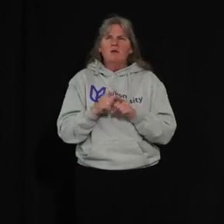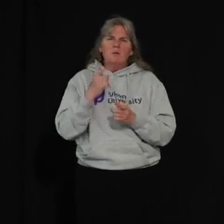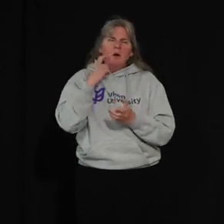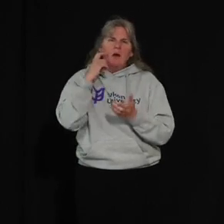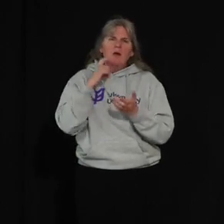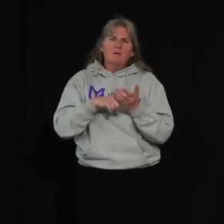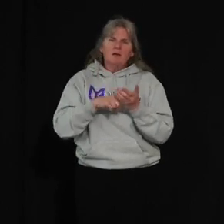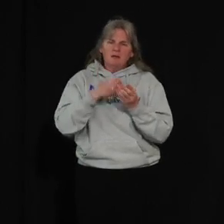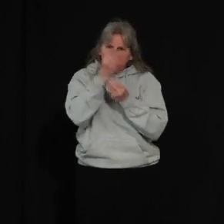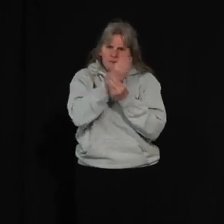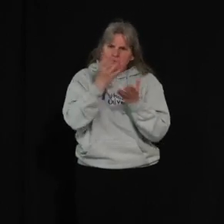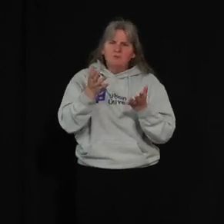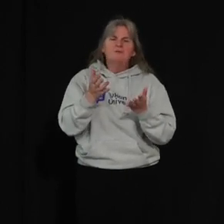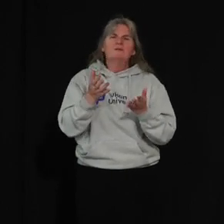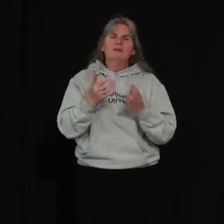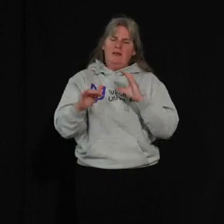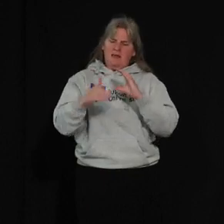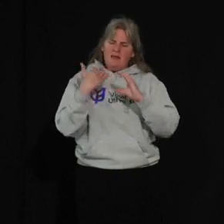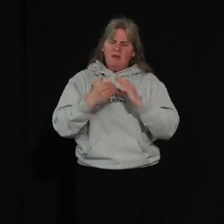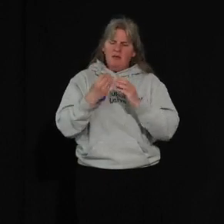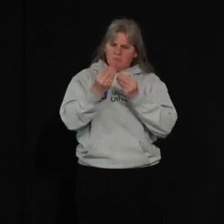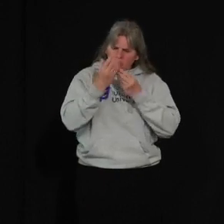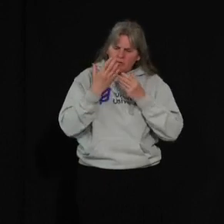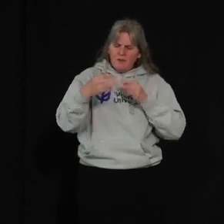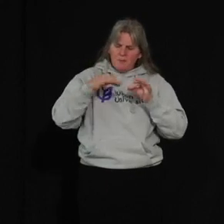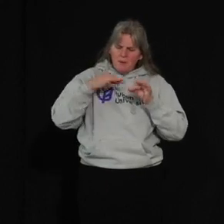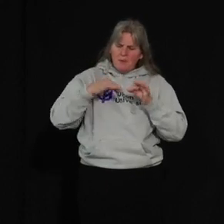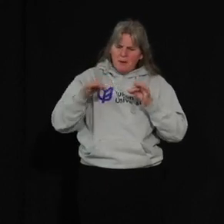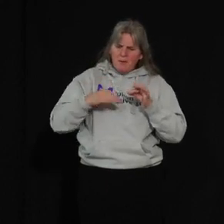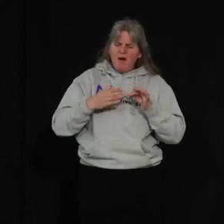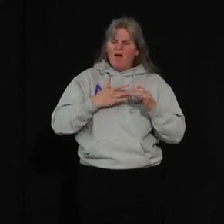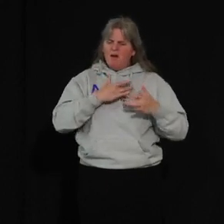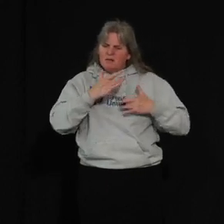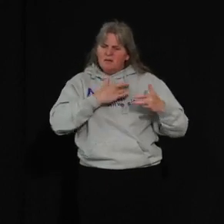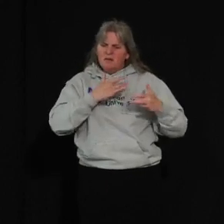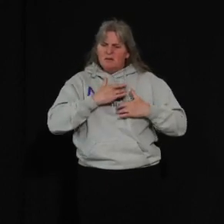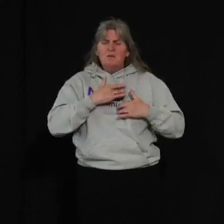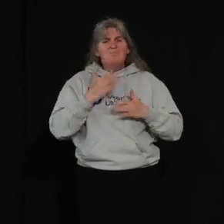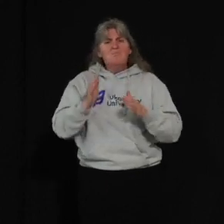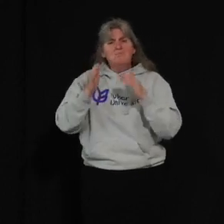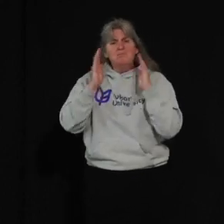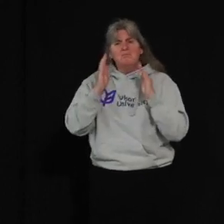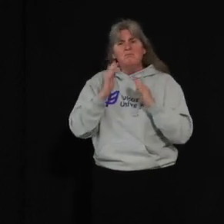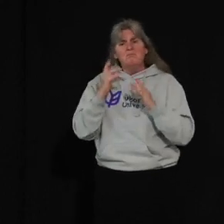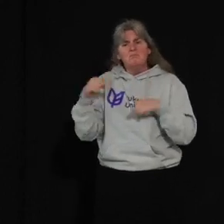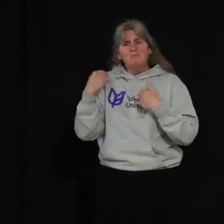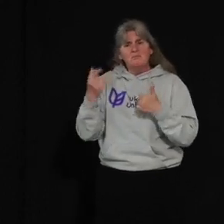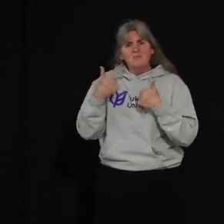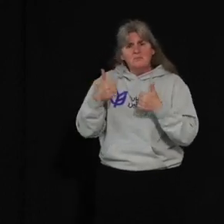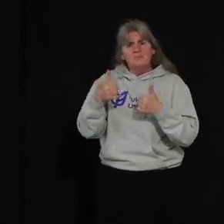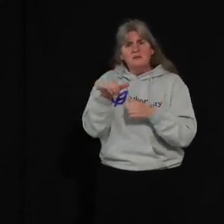I did just want to acknowledge the e-mails I have been getting about this and want you to know that is always, I am listening.